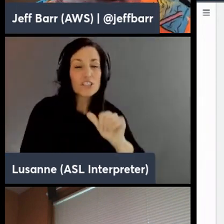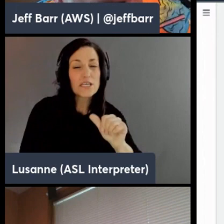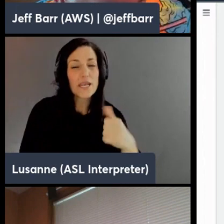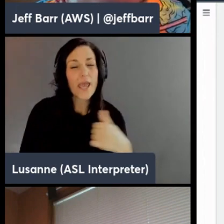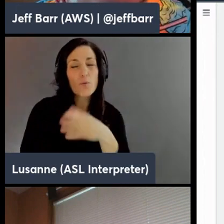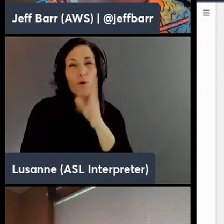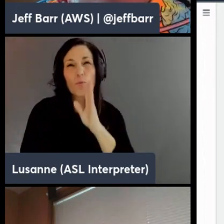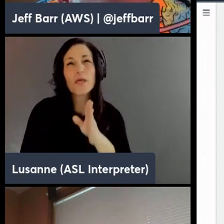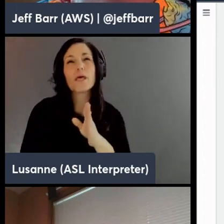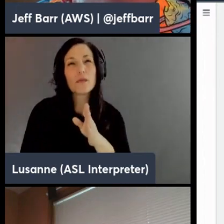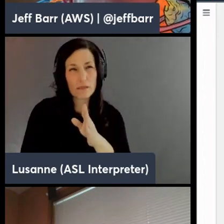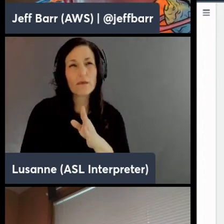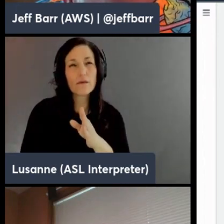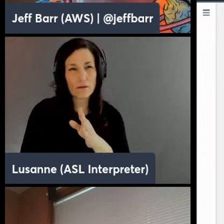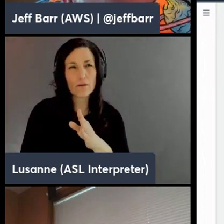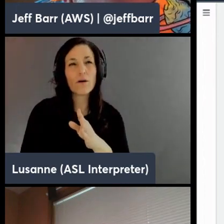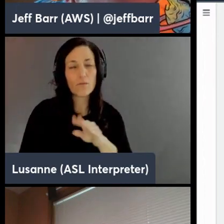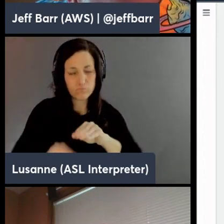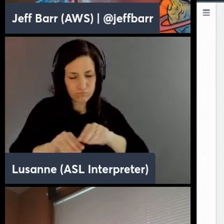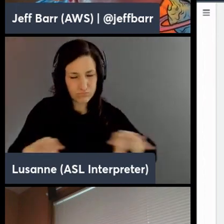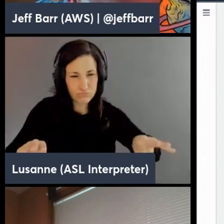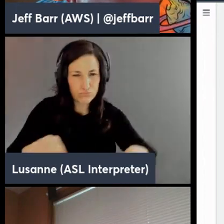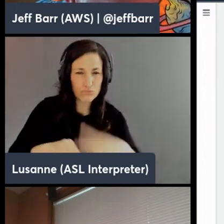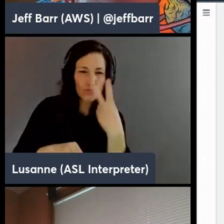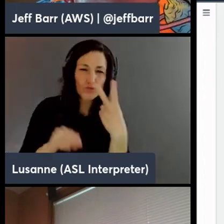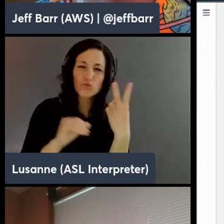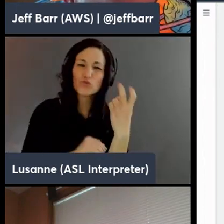additional regions and more after that.